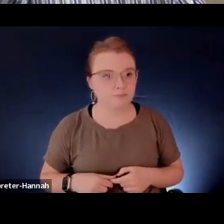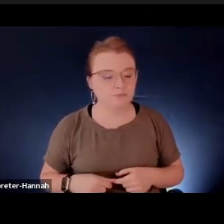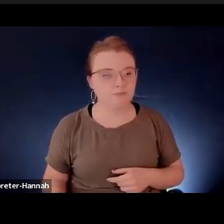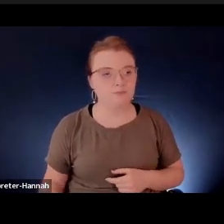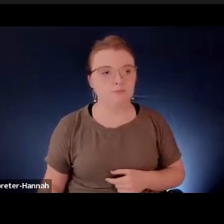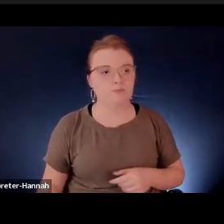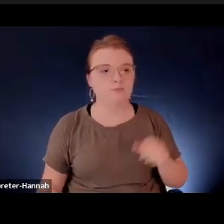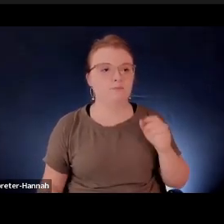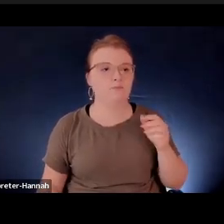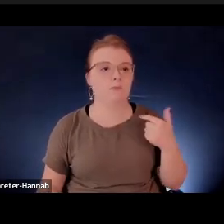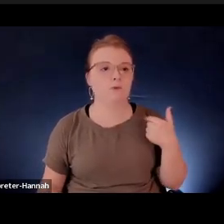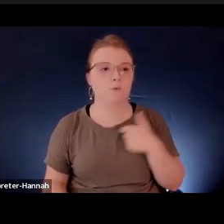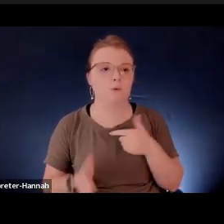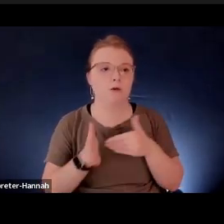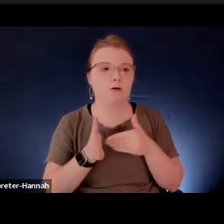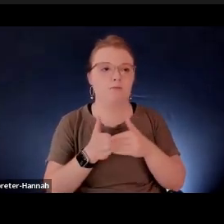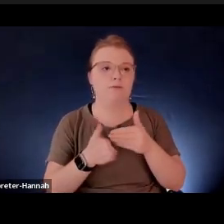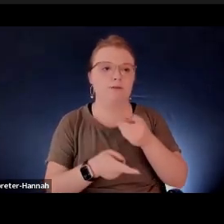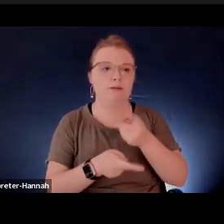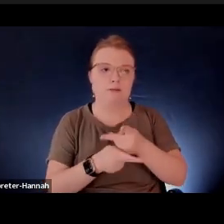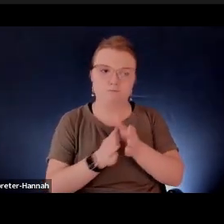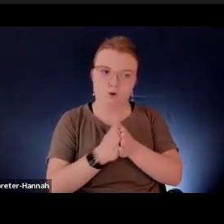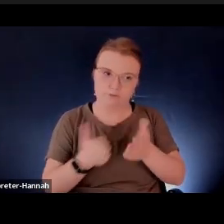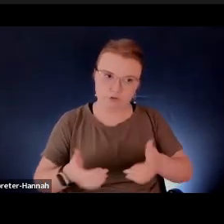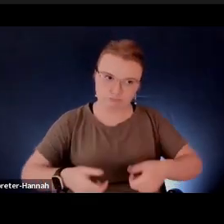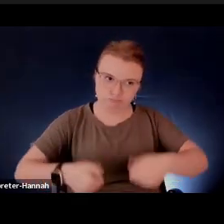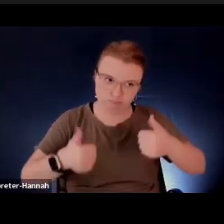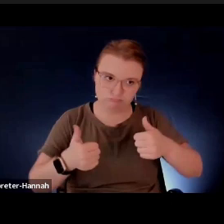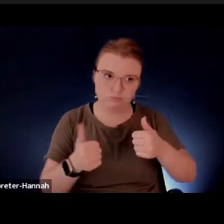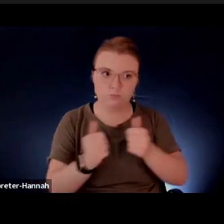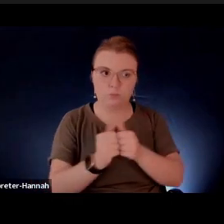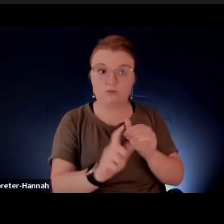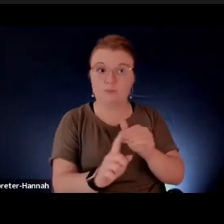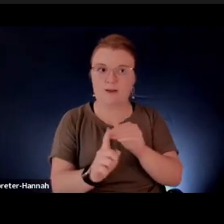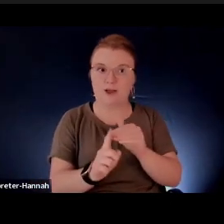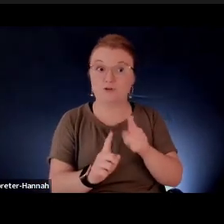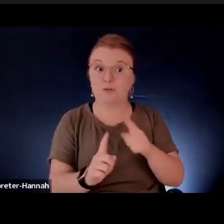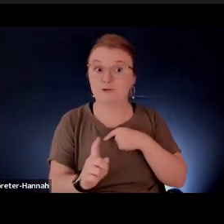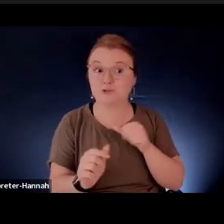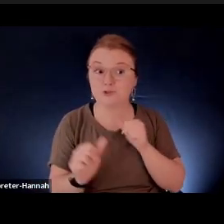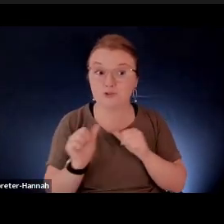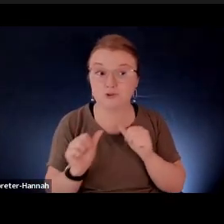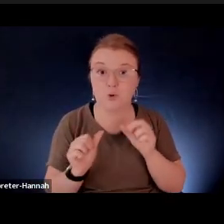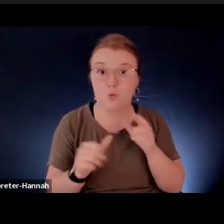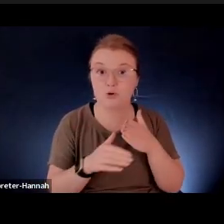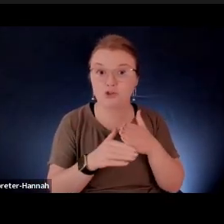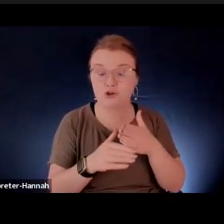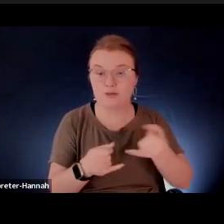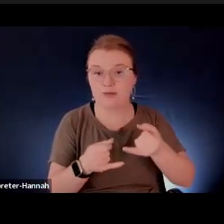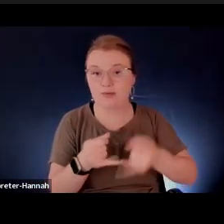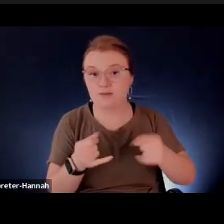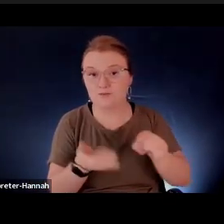We often keep motivation up with a reminder that there is a show or sharing at the end of the week or at the end of class.